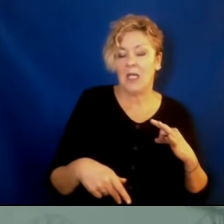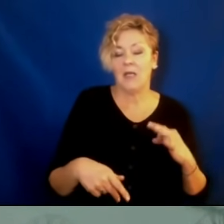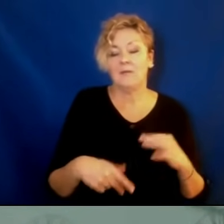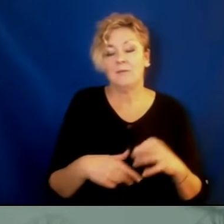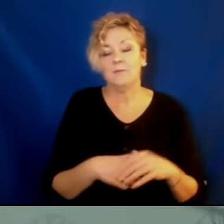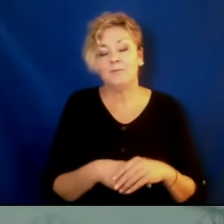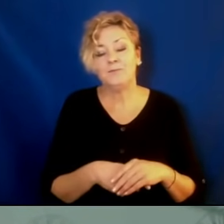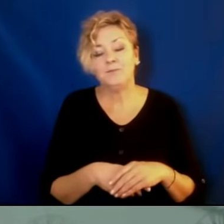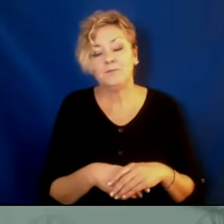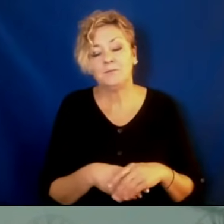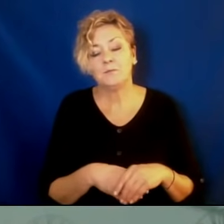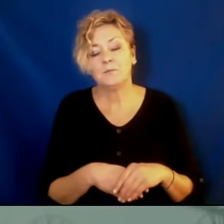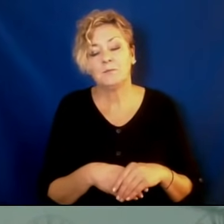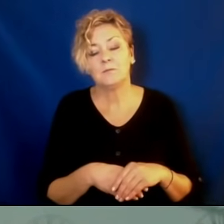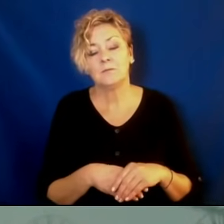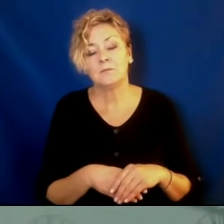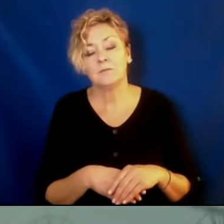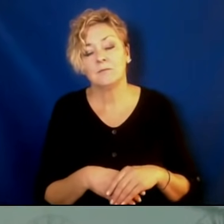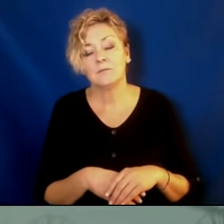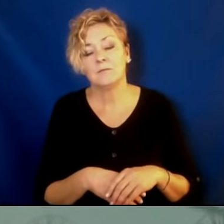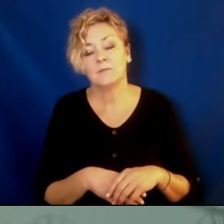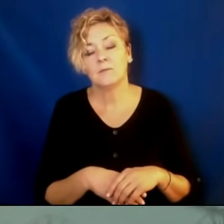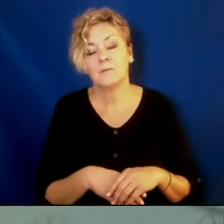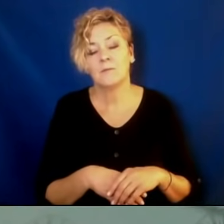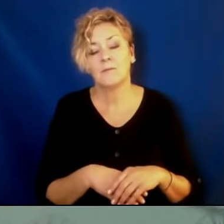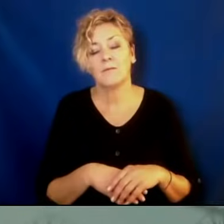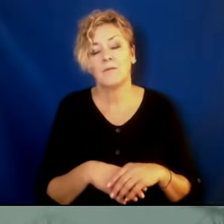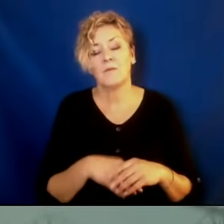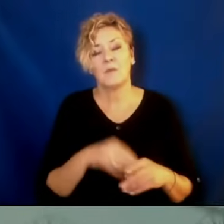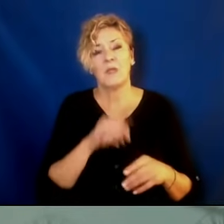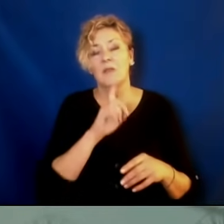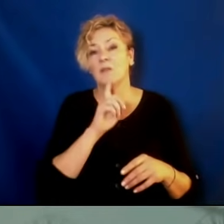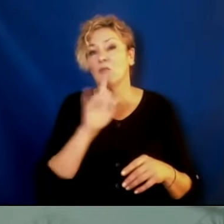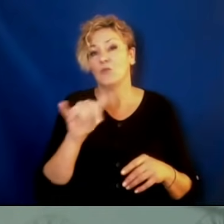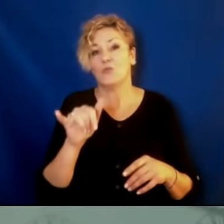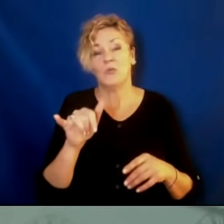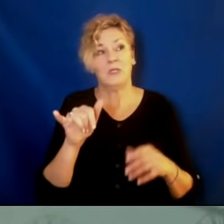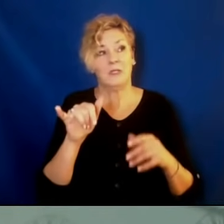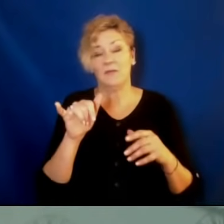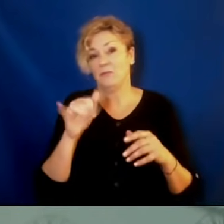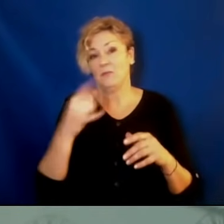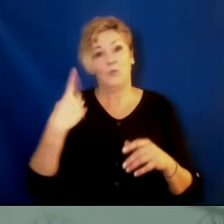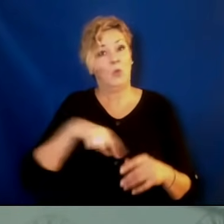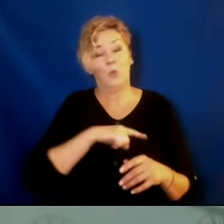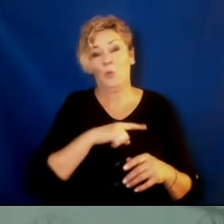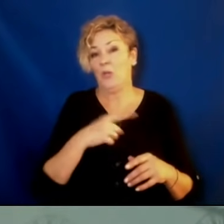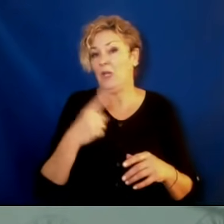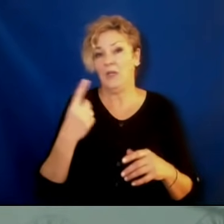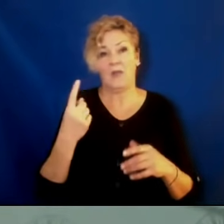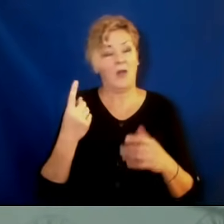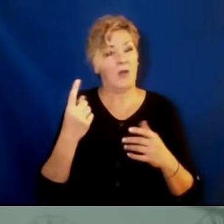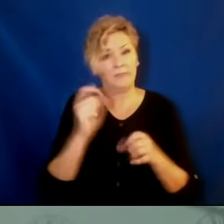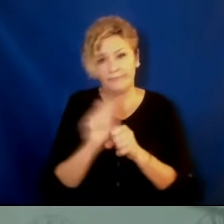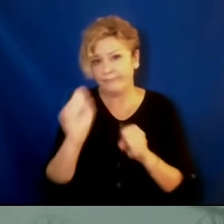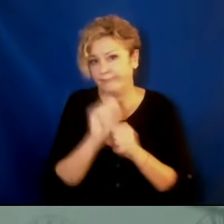provided in individuals, it wasn't felt at this point in British Columbia it would have additional benefit would be additional value from